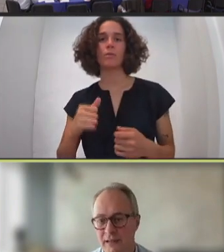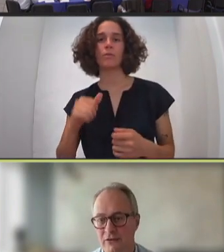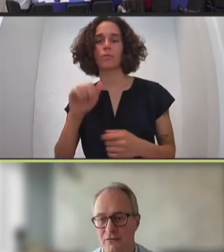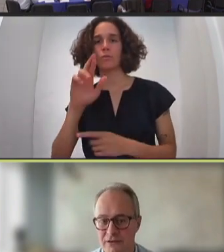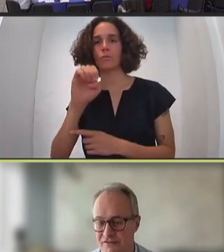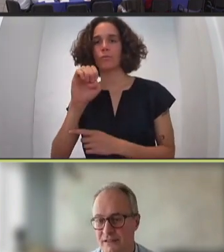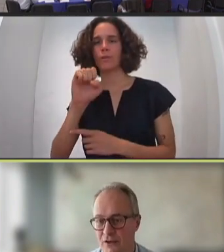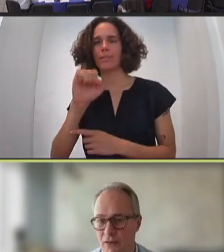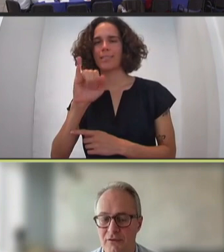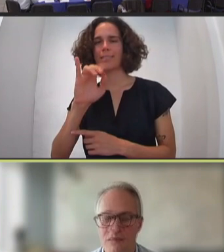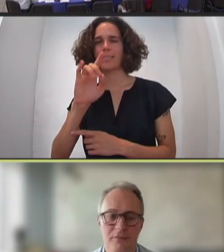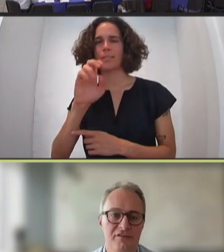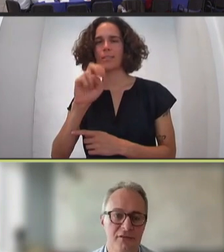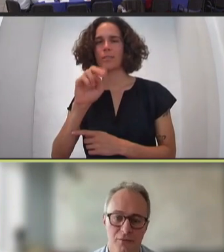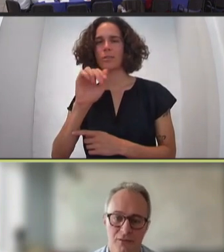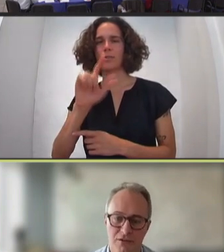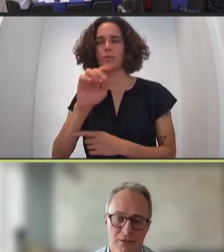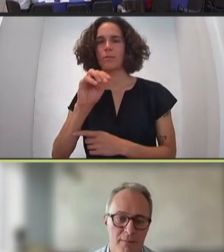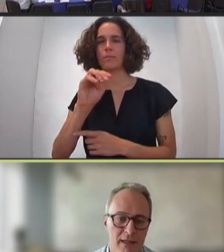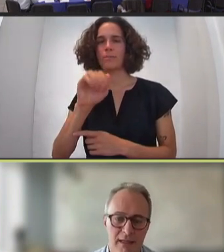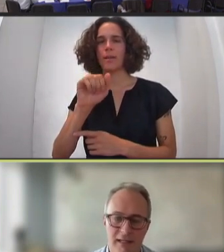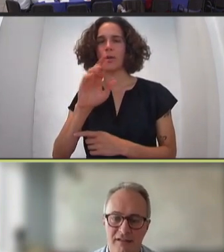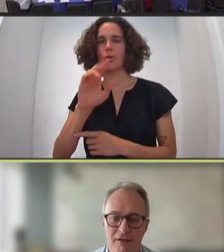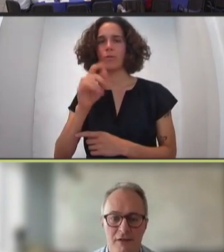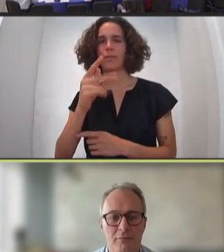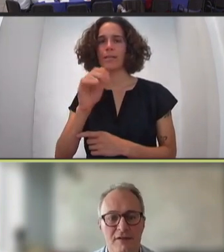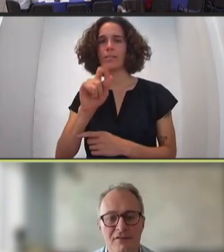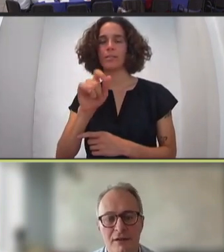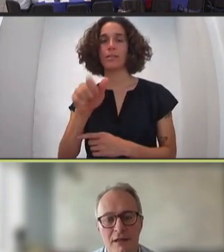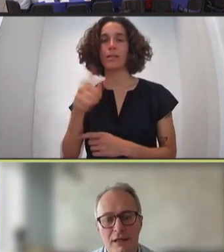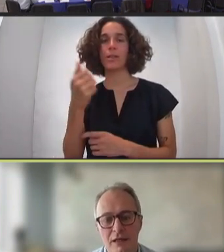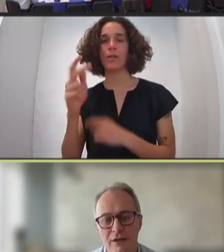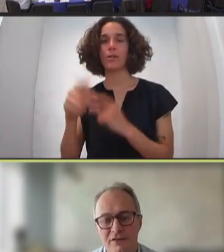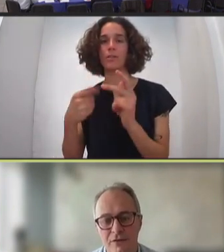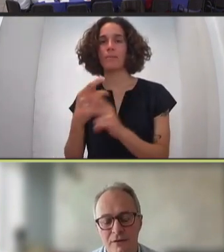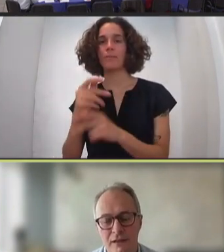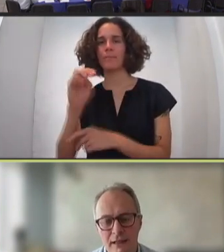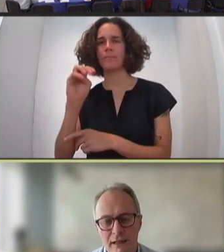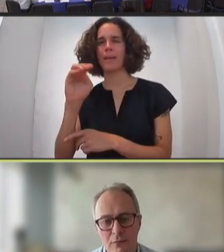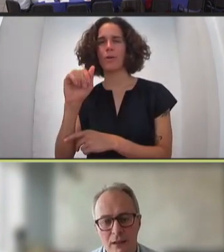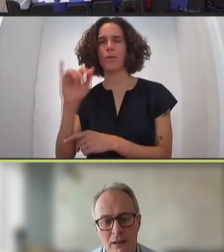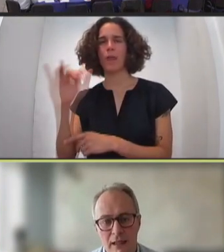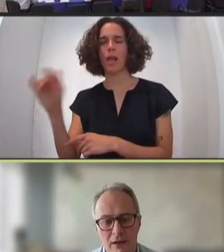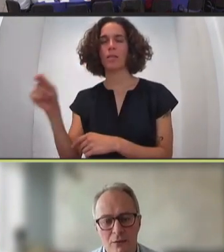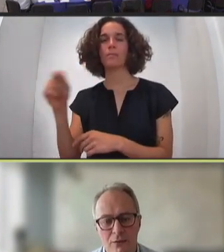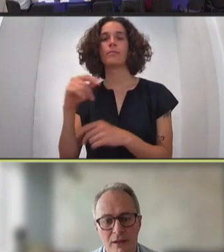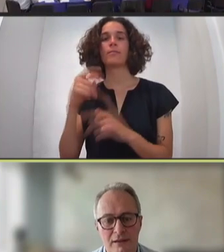macrophages that's coming from the circulation. Next slide, please. So, clearly, we now know that